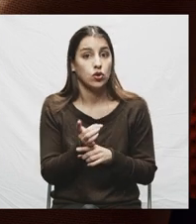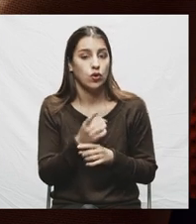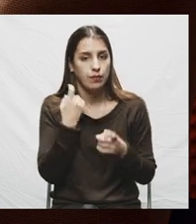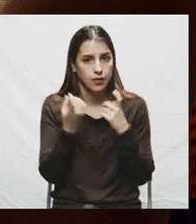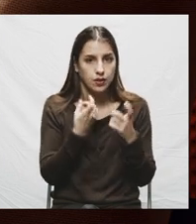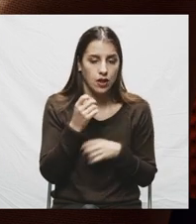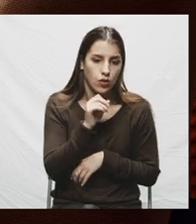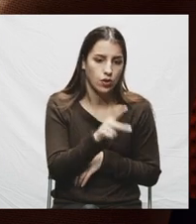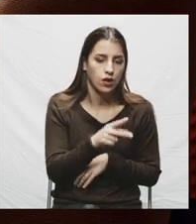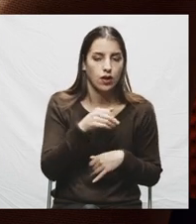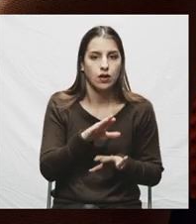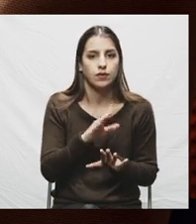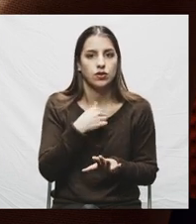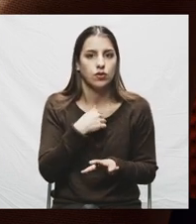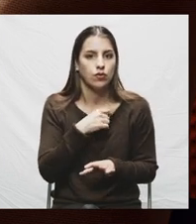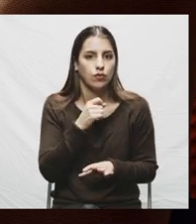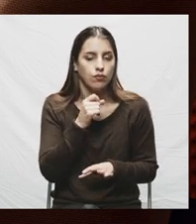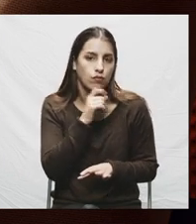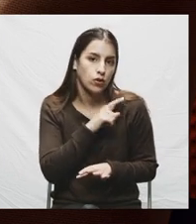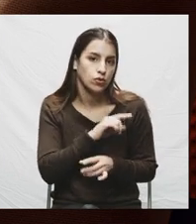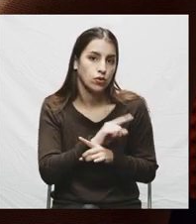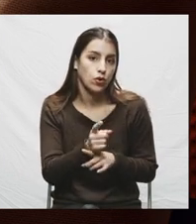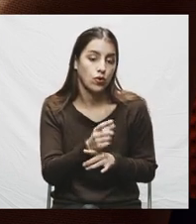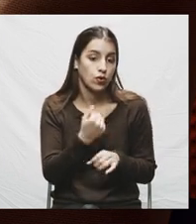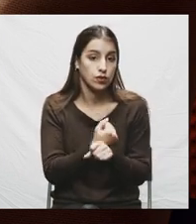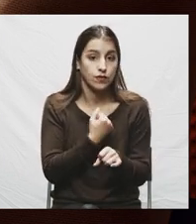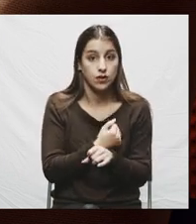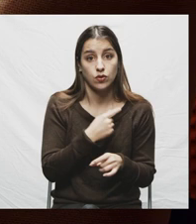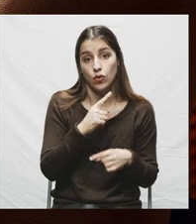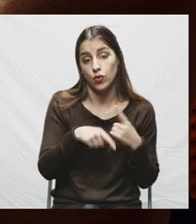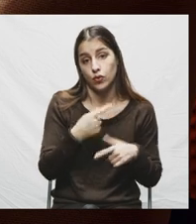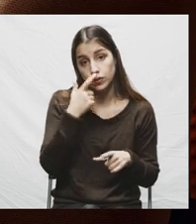thinking I could put it at the service of others